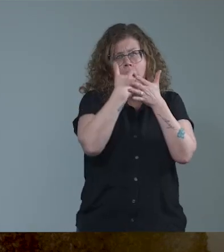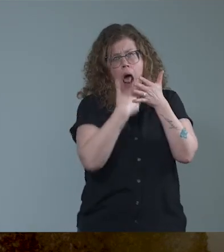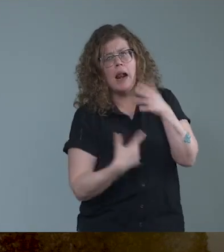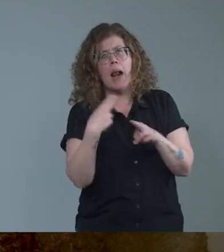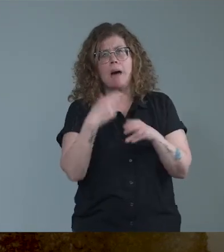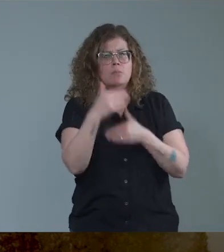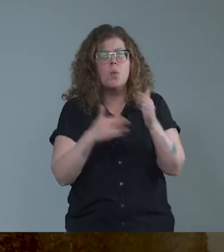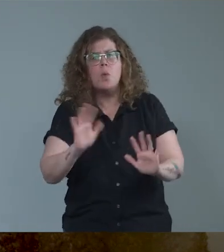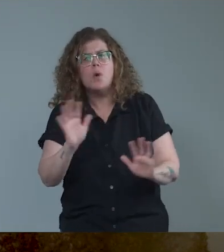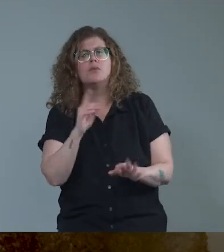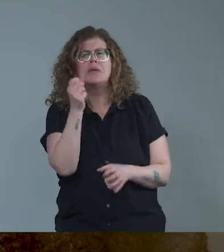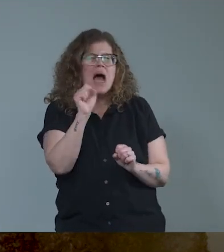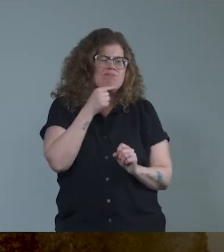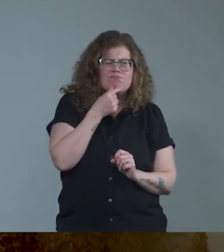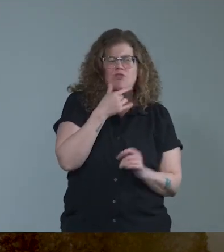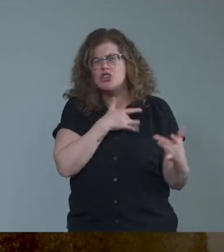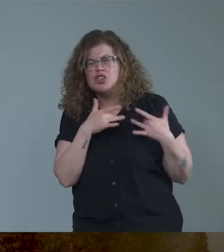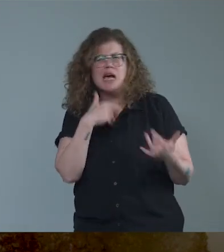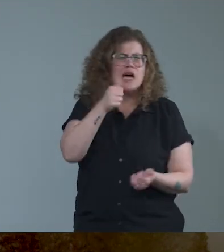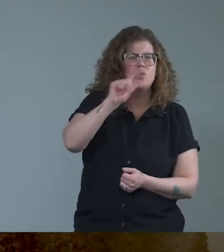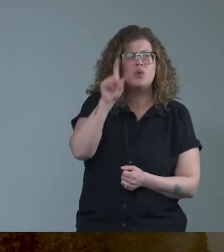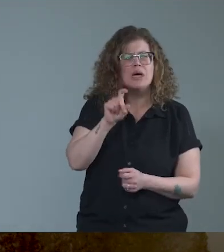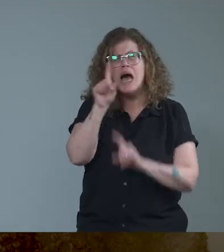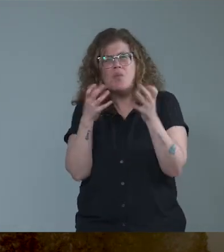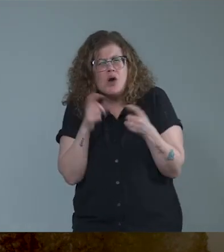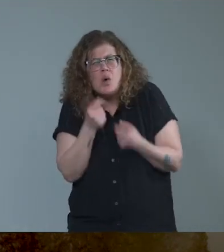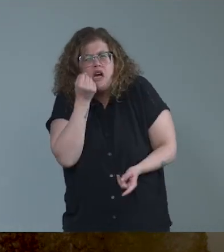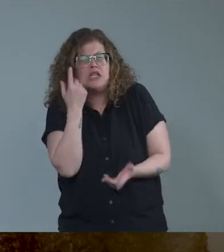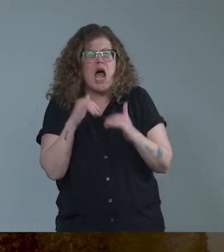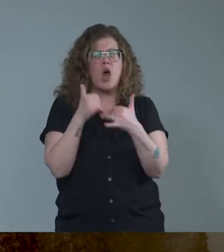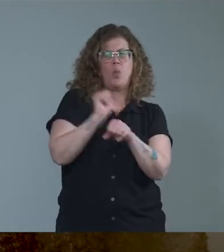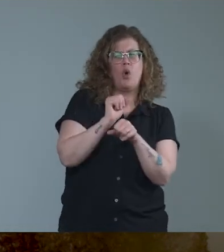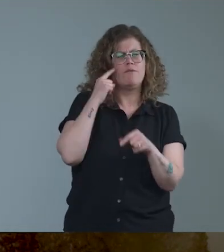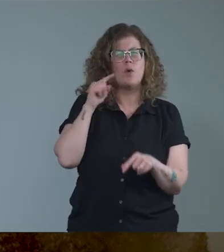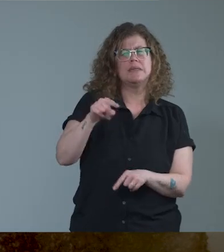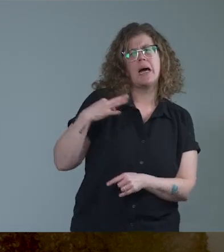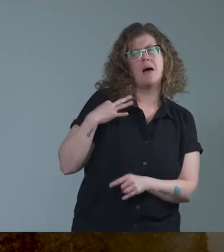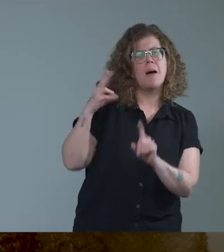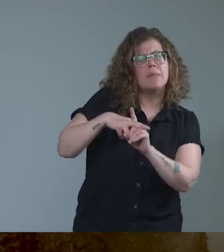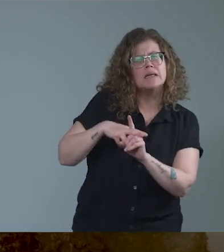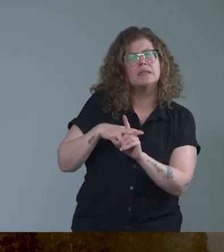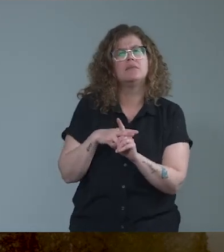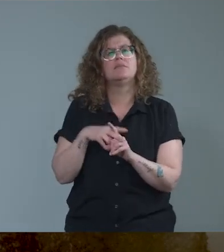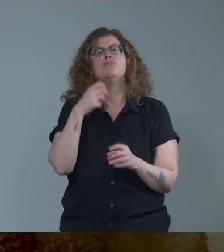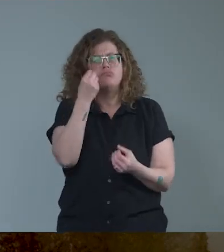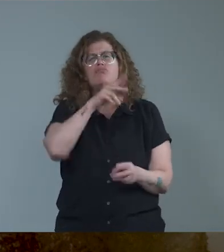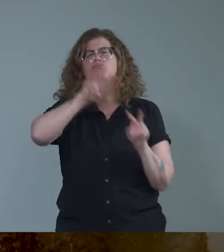But public art is a little bit different. It doesn't always fit so tidily into one category, which is part of